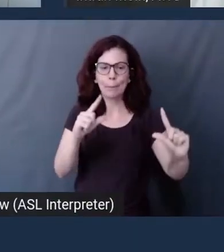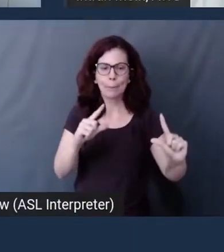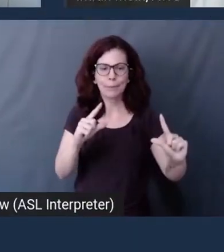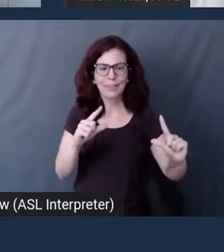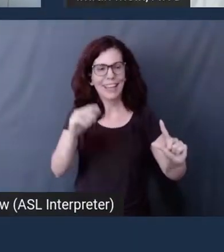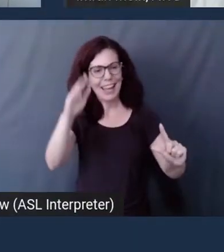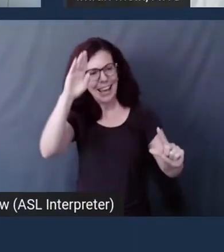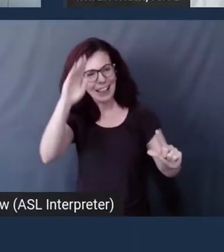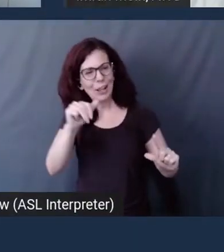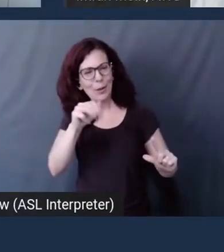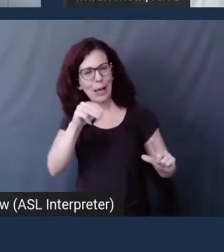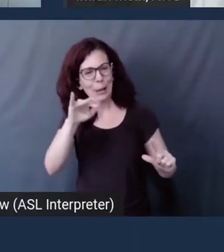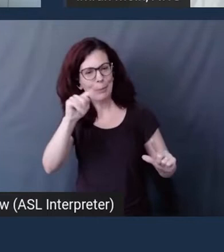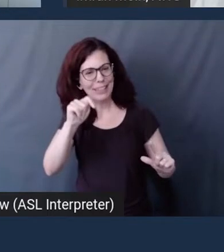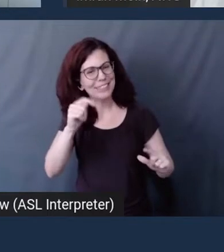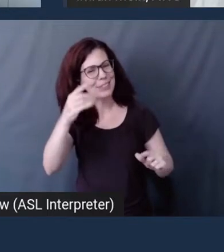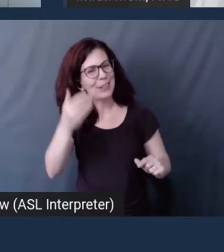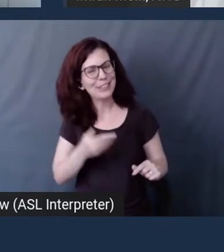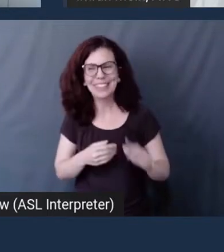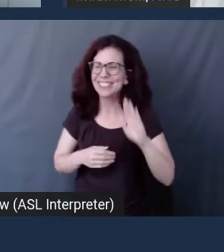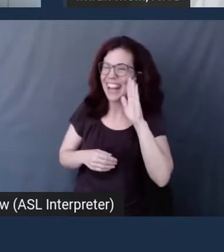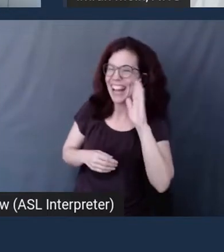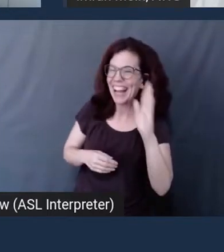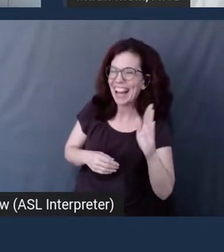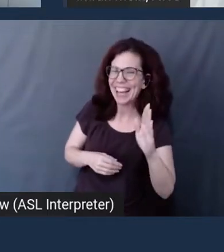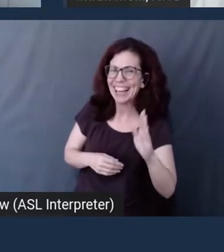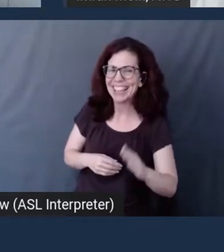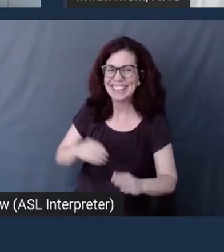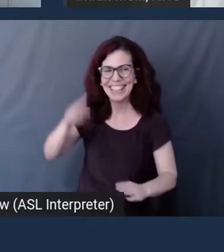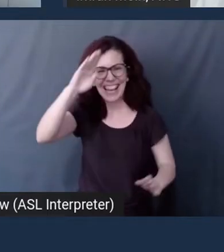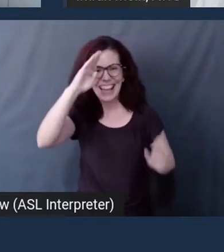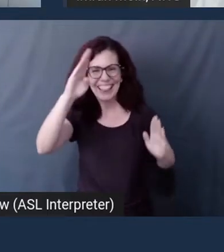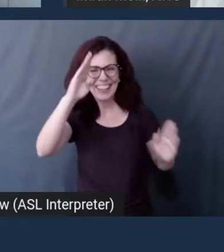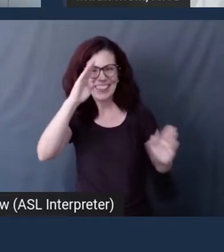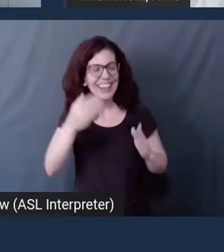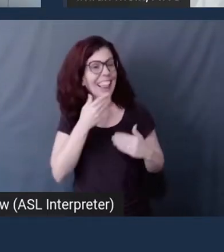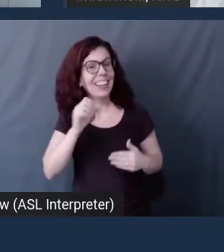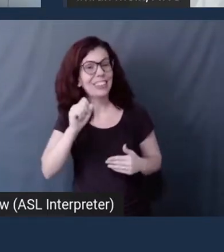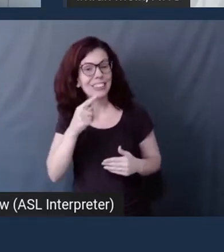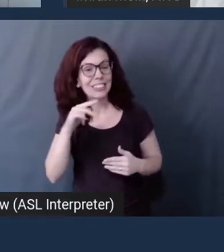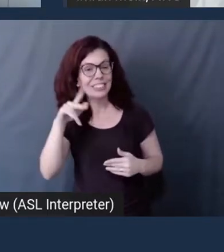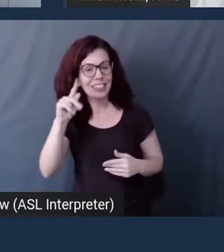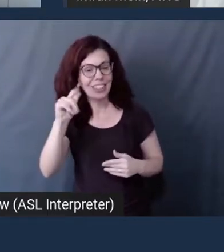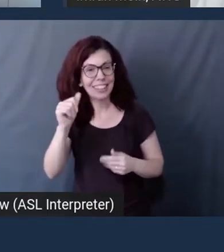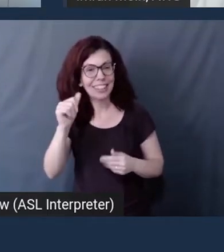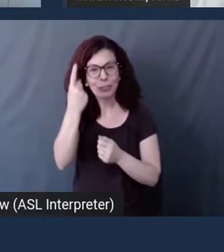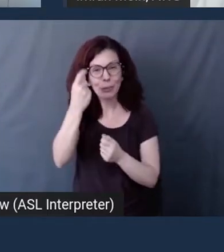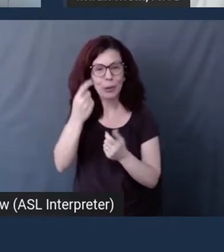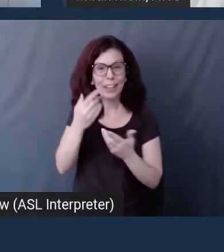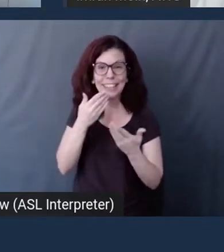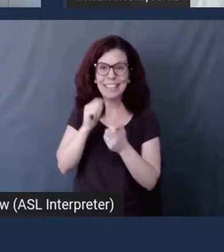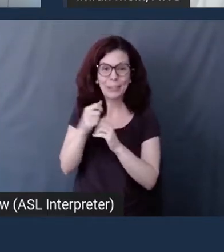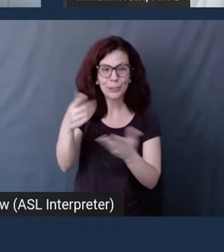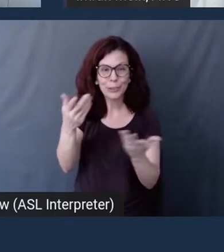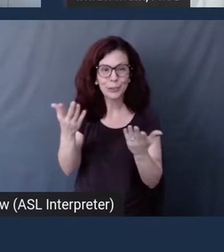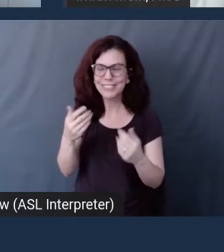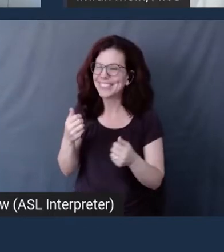Hello, Amit. (speaking faintly) Hey, Shashank and Imran. How are you doing? Good, good.